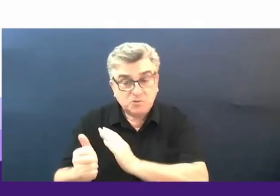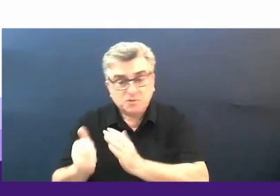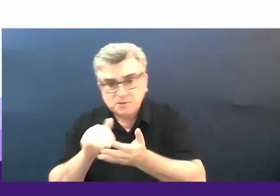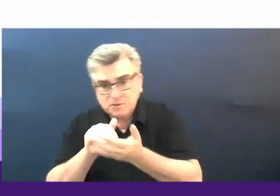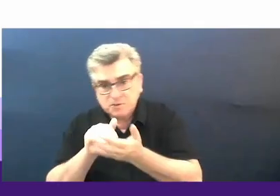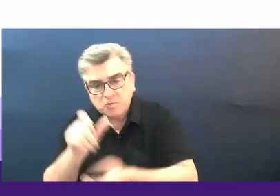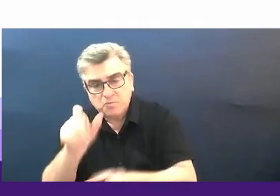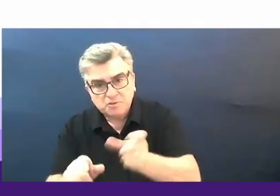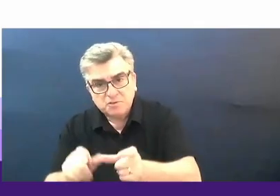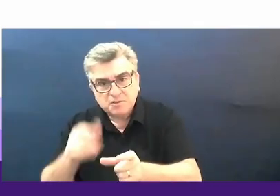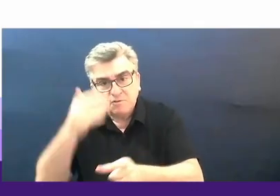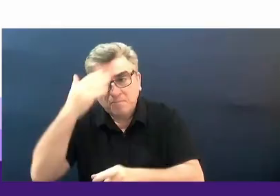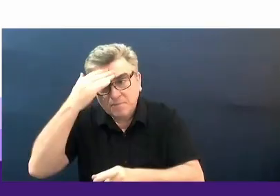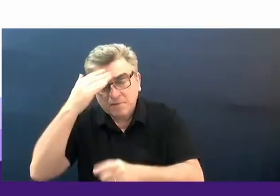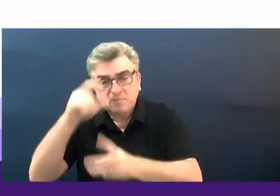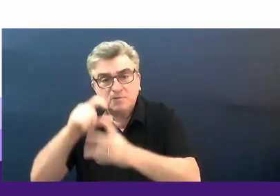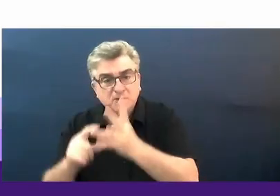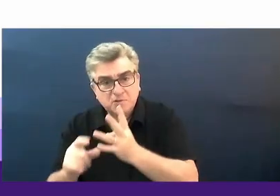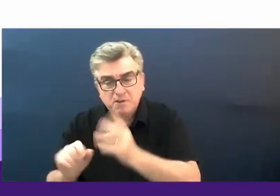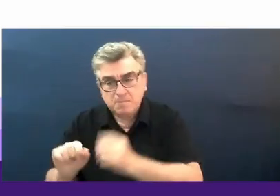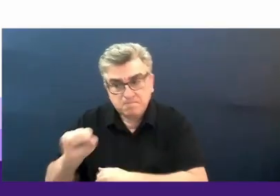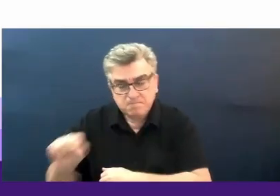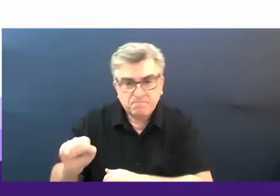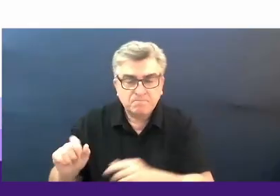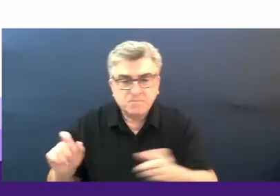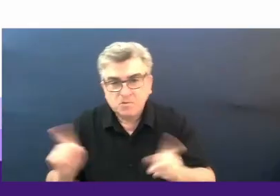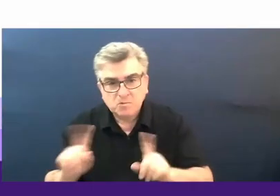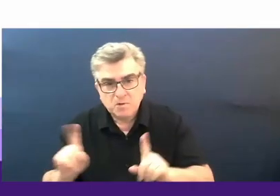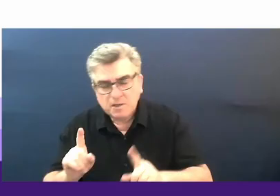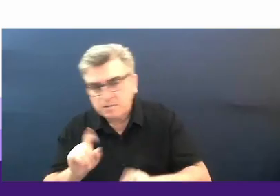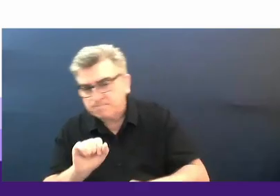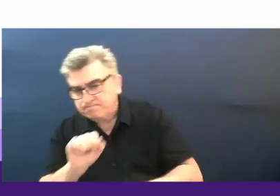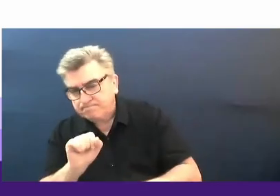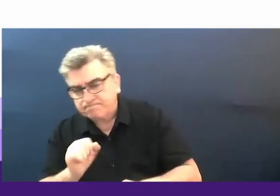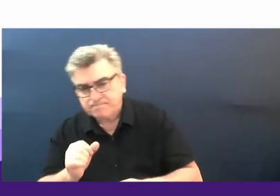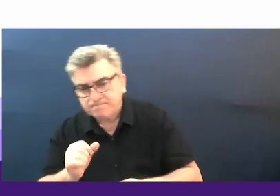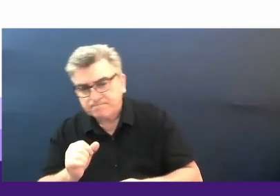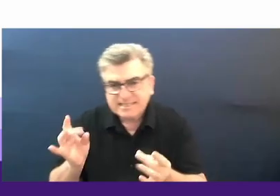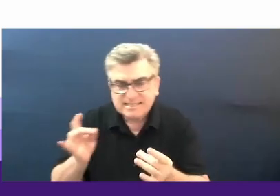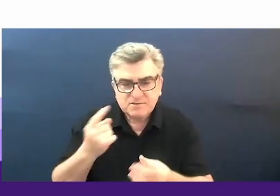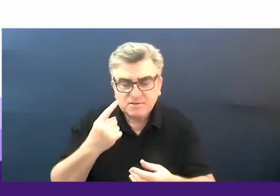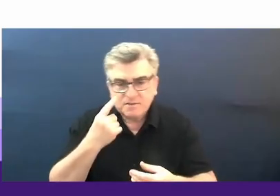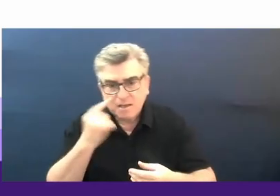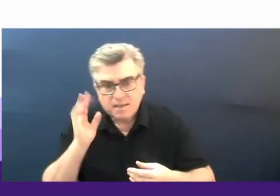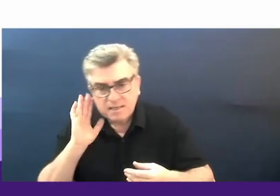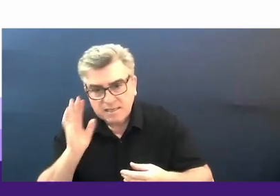whose role was really to address their sensory needs. So, looking at what sensory profiling was